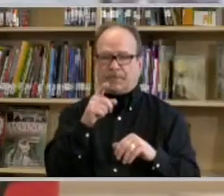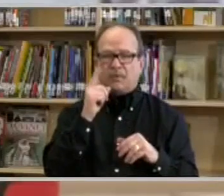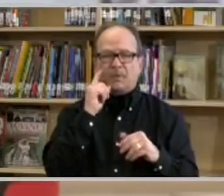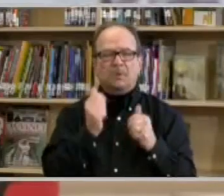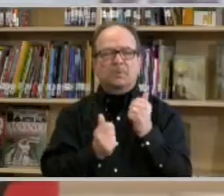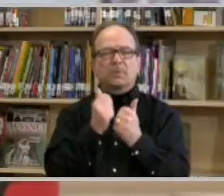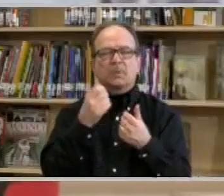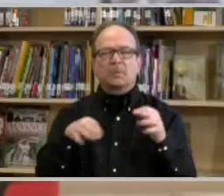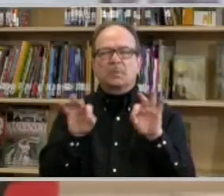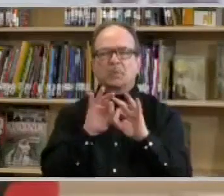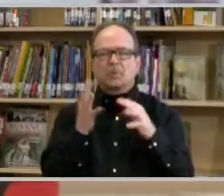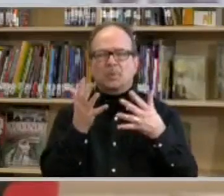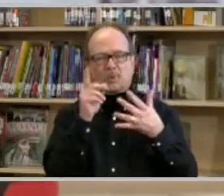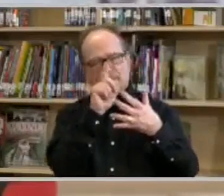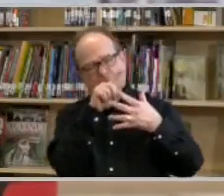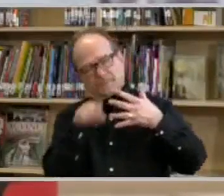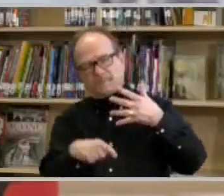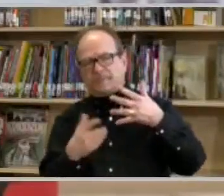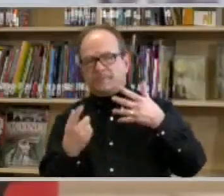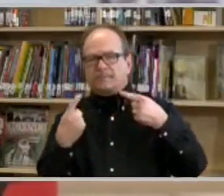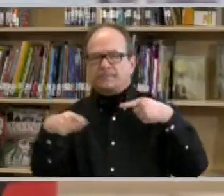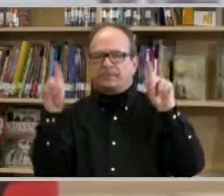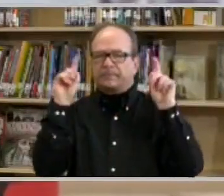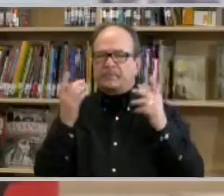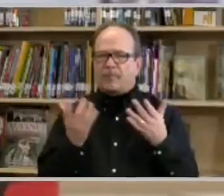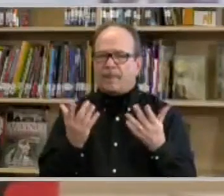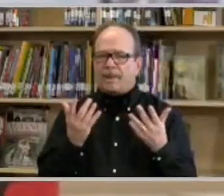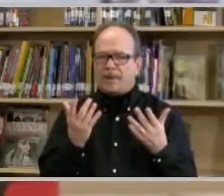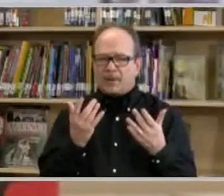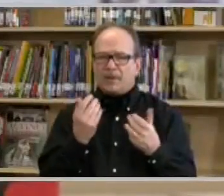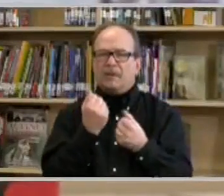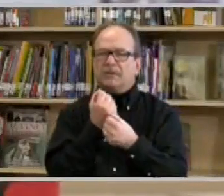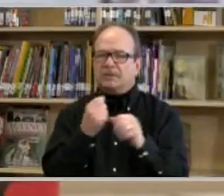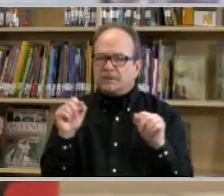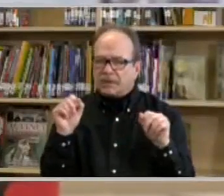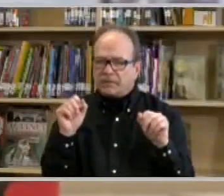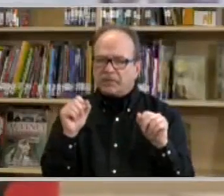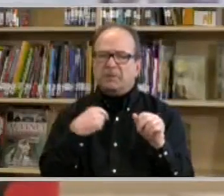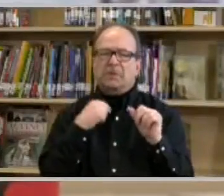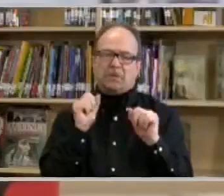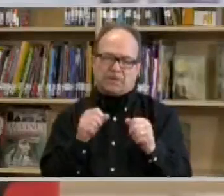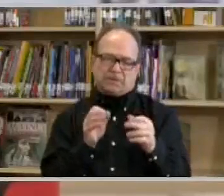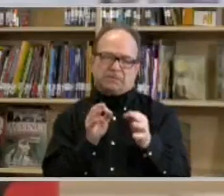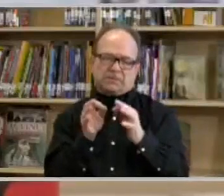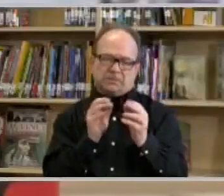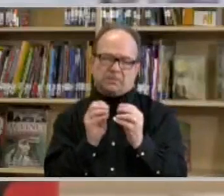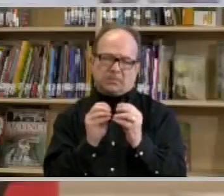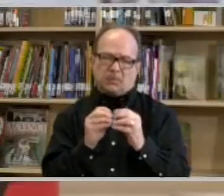YOU WHICH OF THE FOLLOWING POLICE ACTIONS DO YOU THINK ARE MOST EFFECTIVE IN IMPROVING PUBLIC SAFETY?